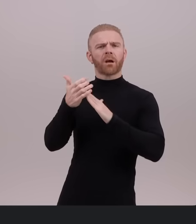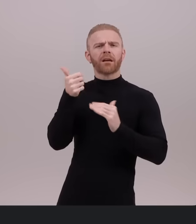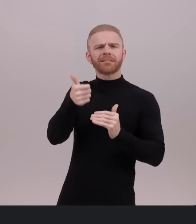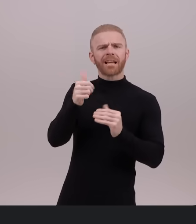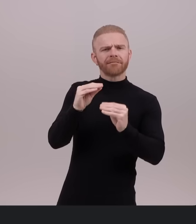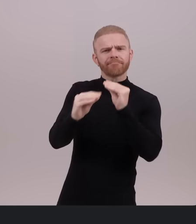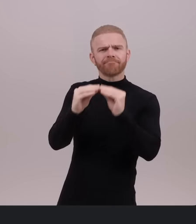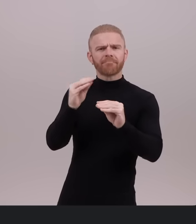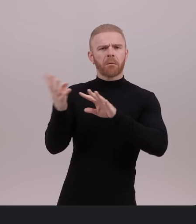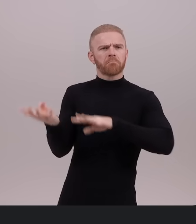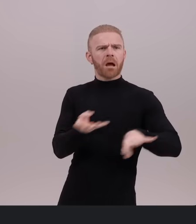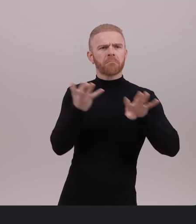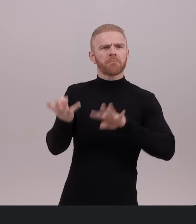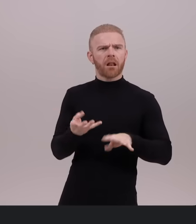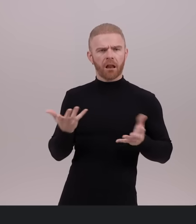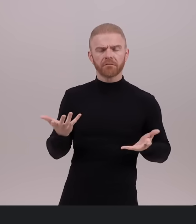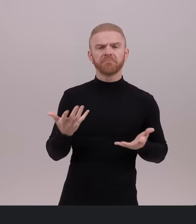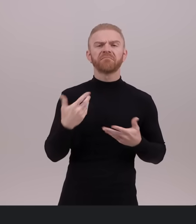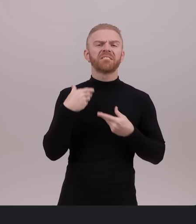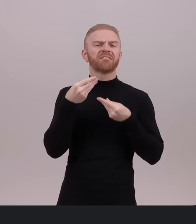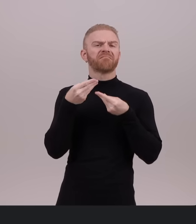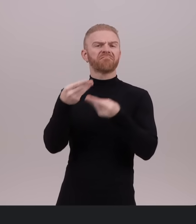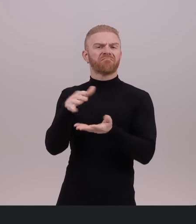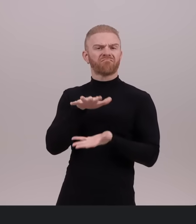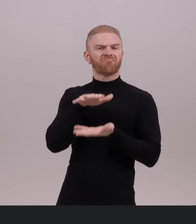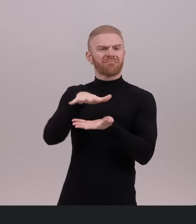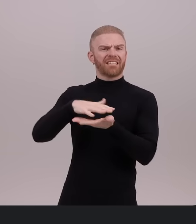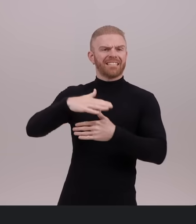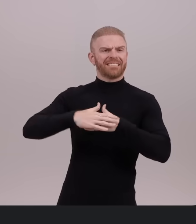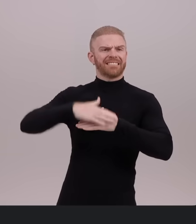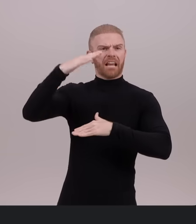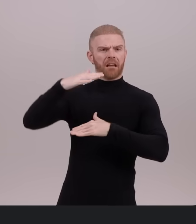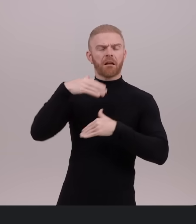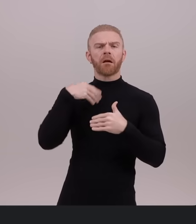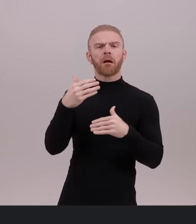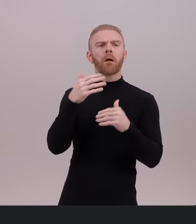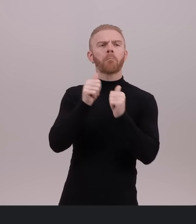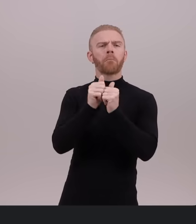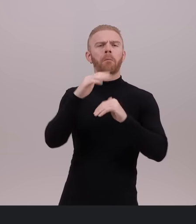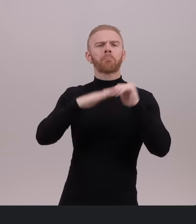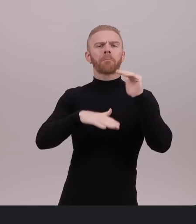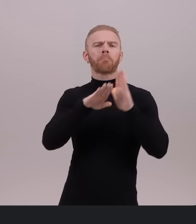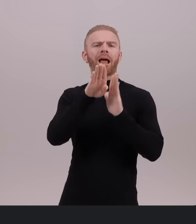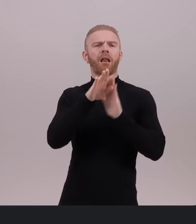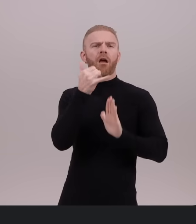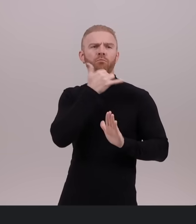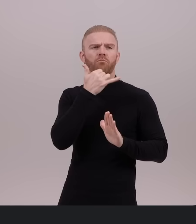I would just feed it the stack trace with the build errors and say "fix this" to generate a remediation BASH command.